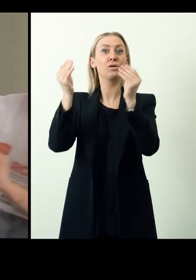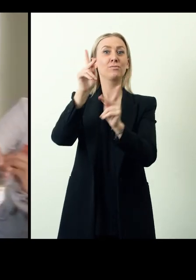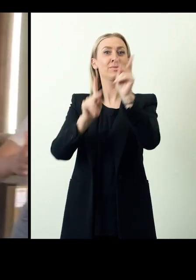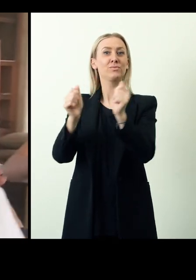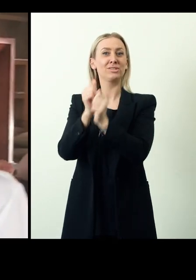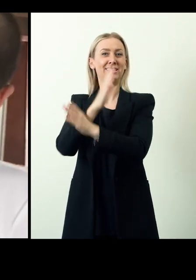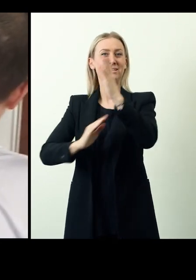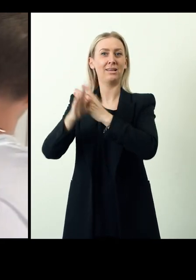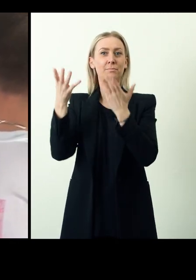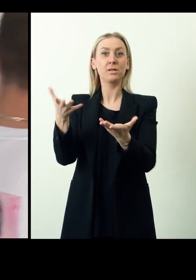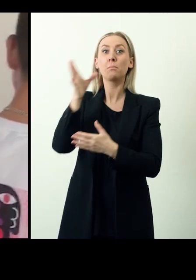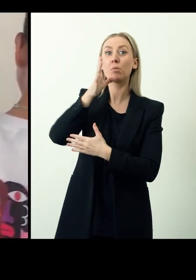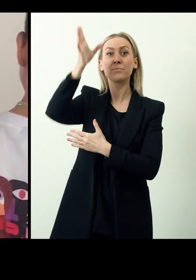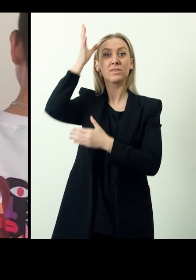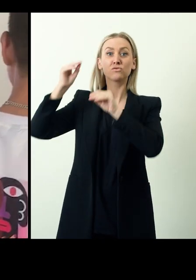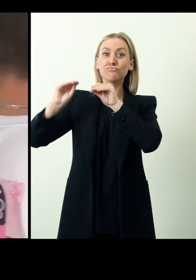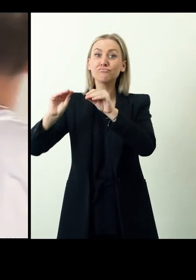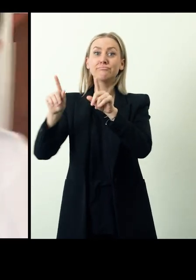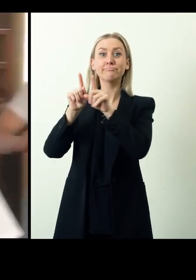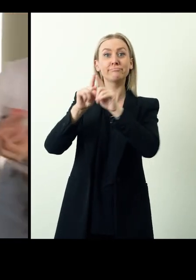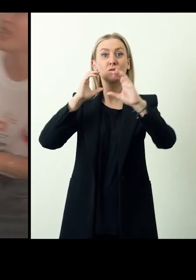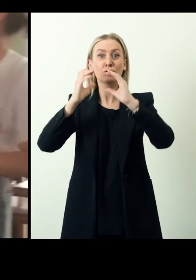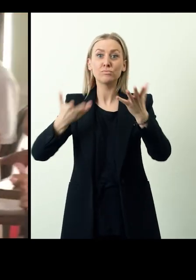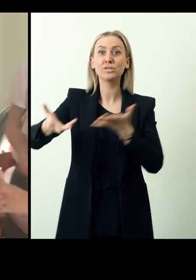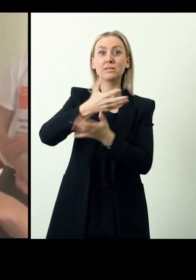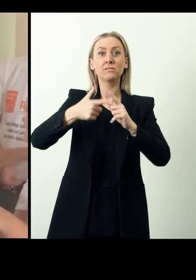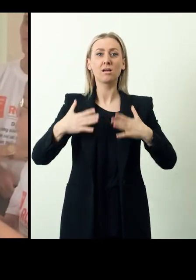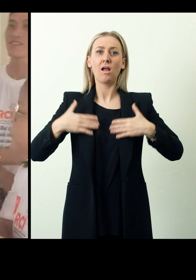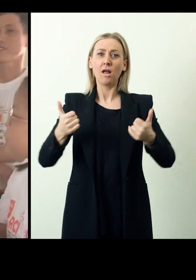disabilities, their parents, teachers, communities and health care providers.